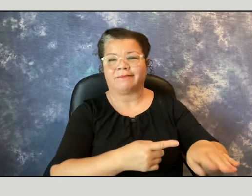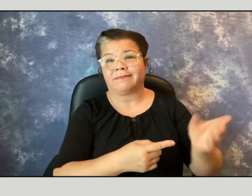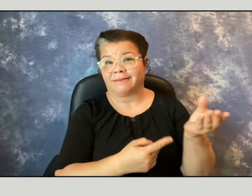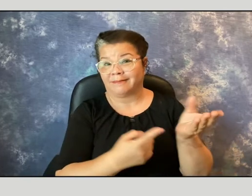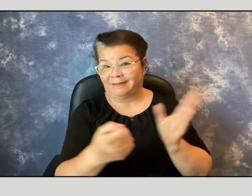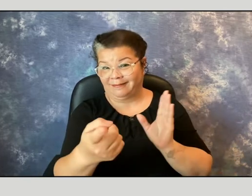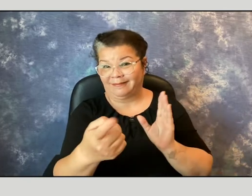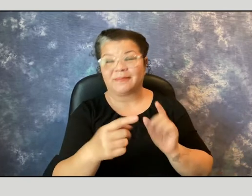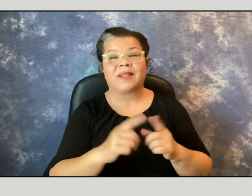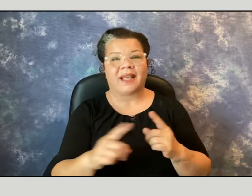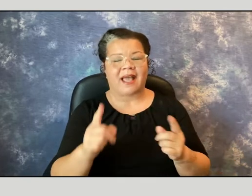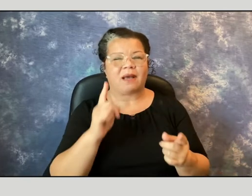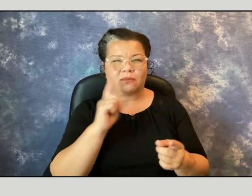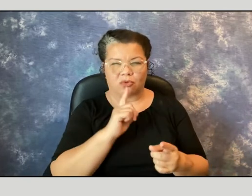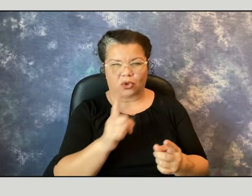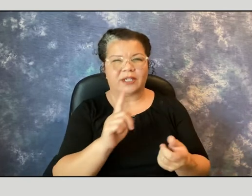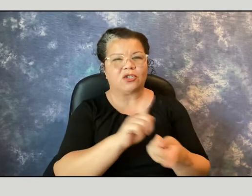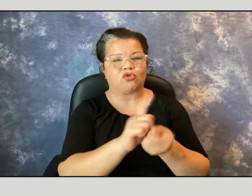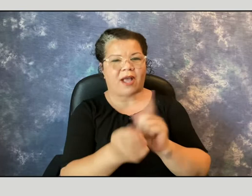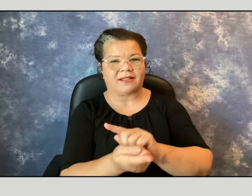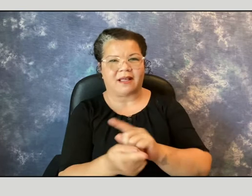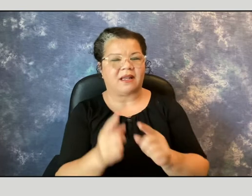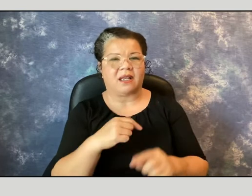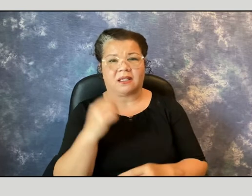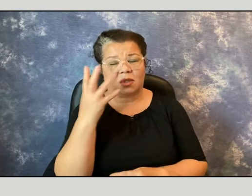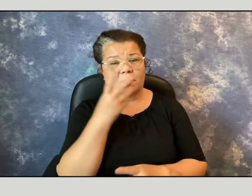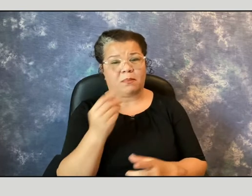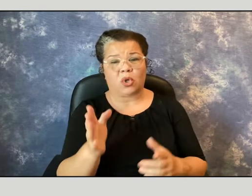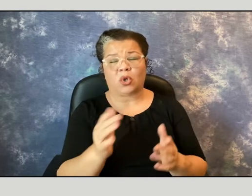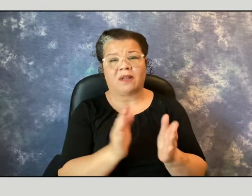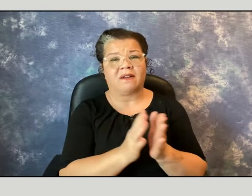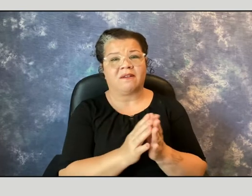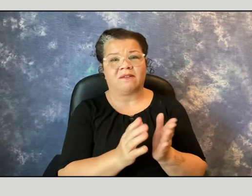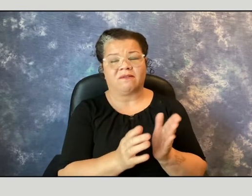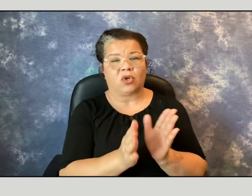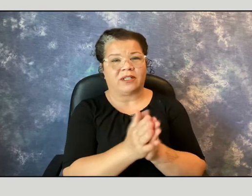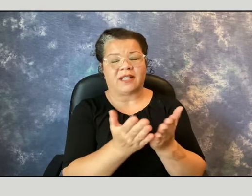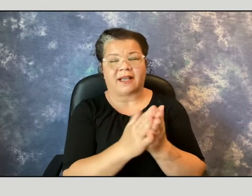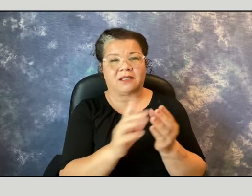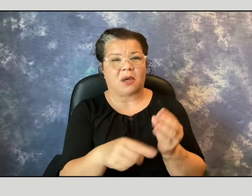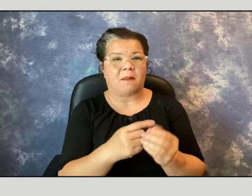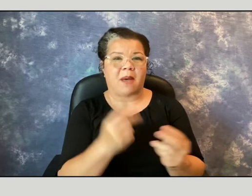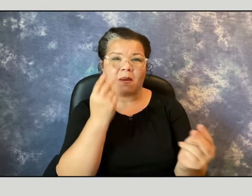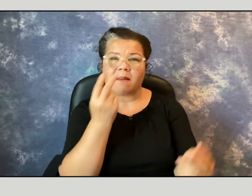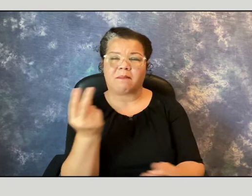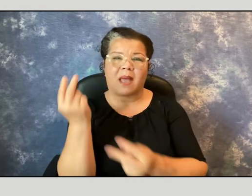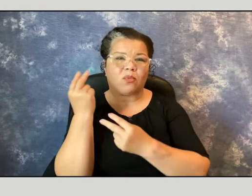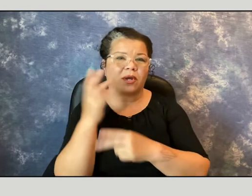It is a beautiful text about memory and Puerto Rico that I would really recommend. Beautiful.